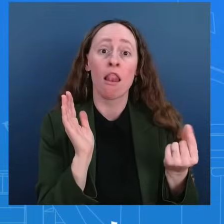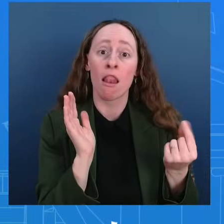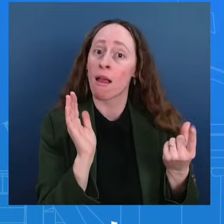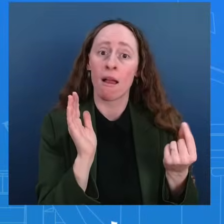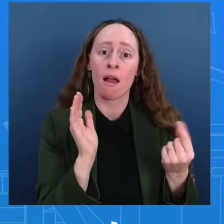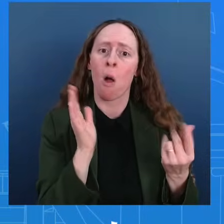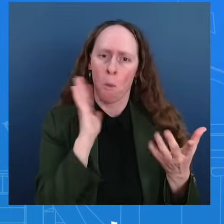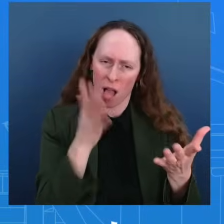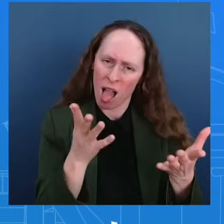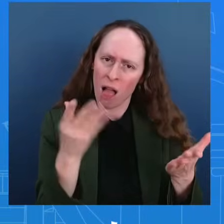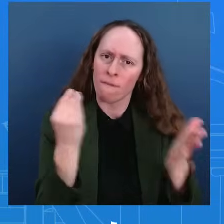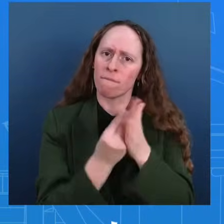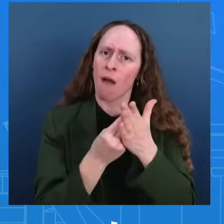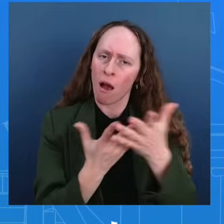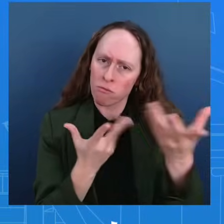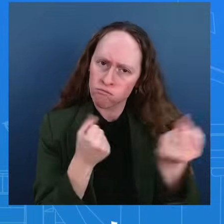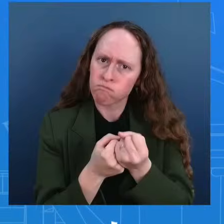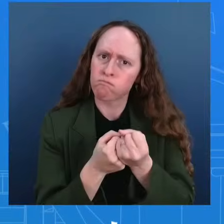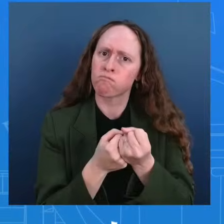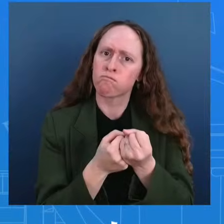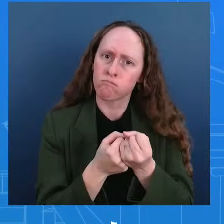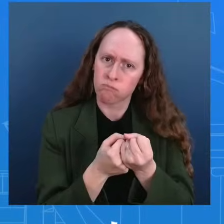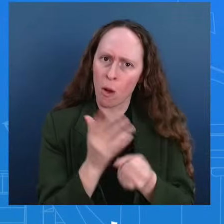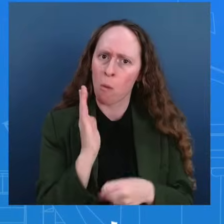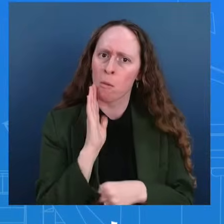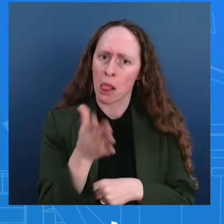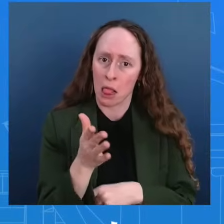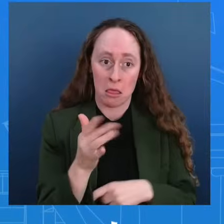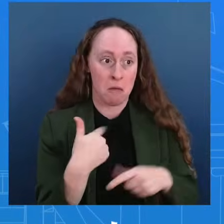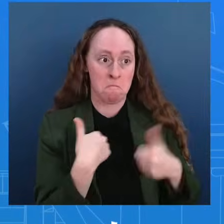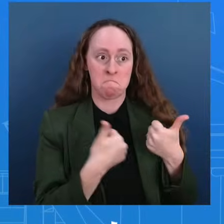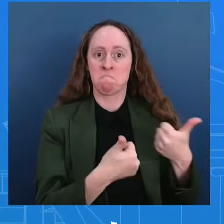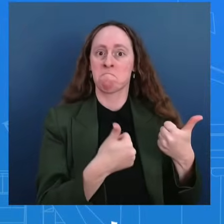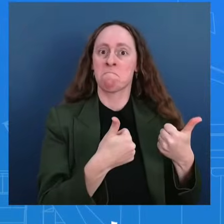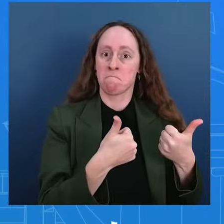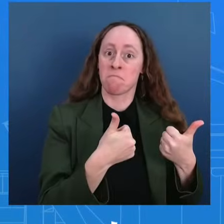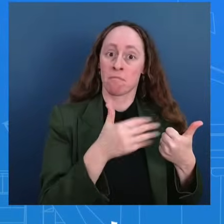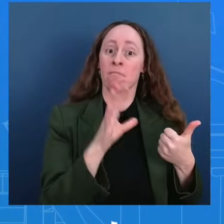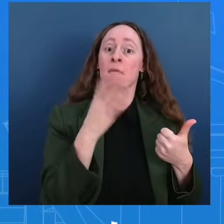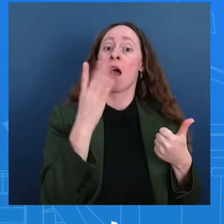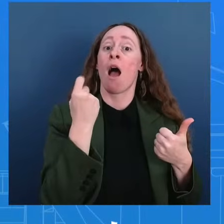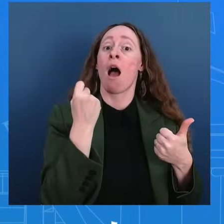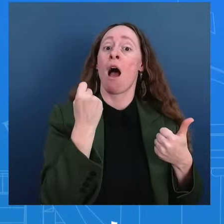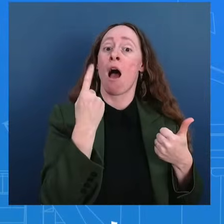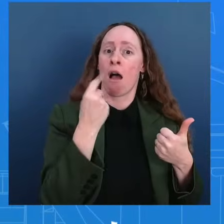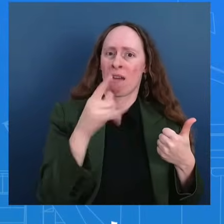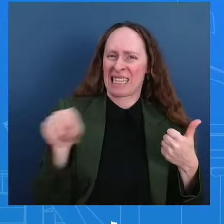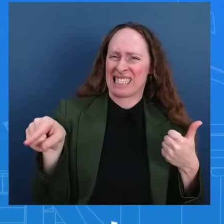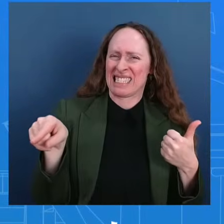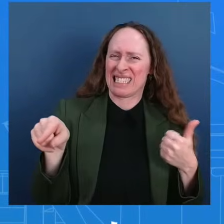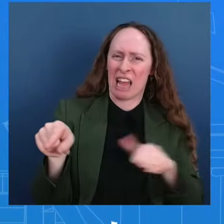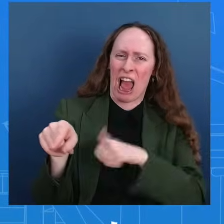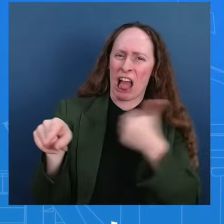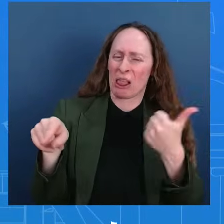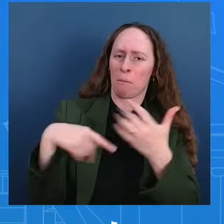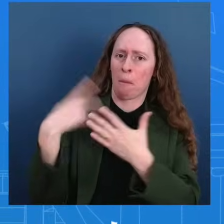not just that but other disaster programs. And so, he said that will be replenished by Congress. And so, that’s the commitment that he made.